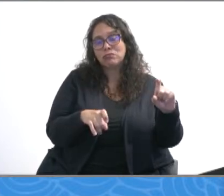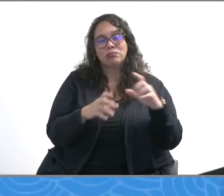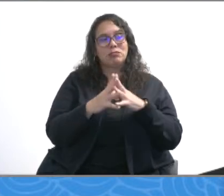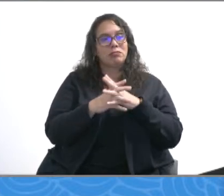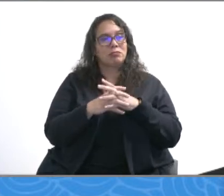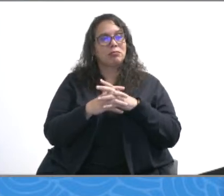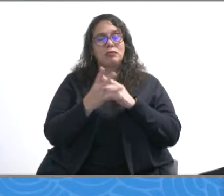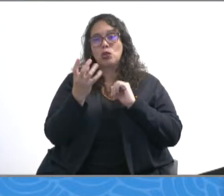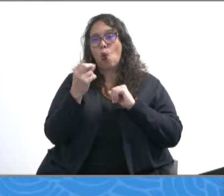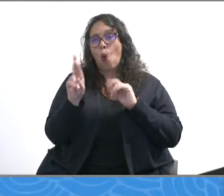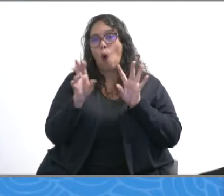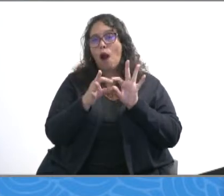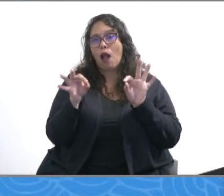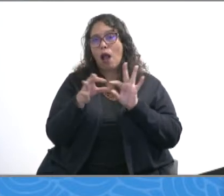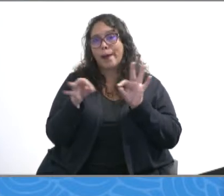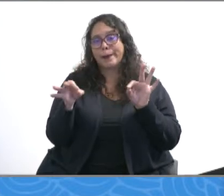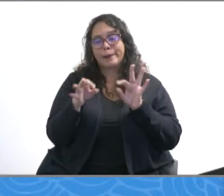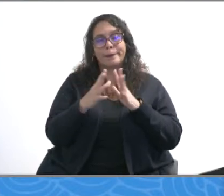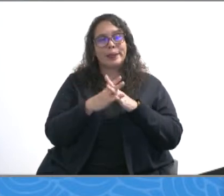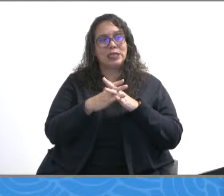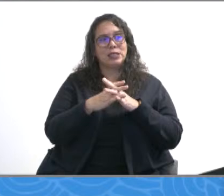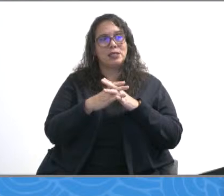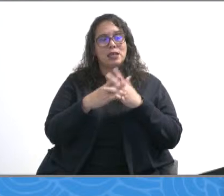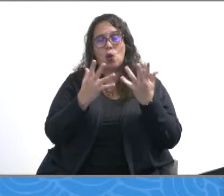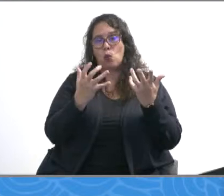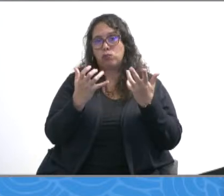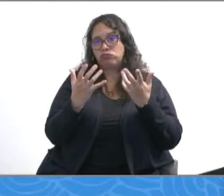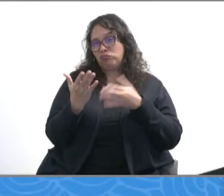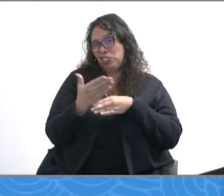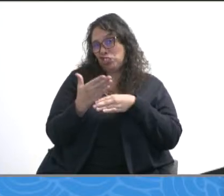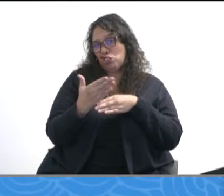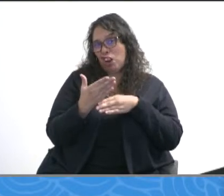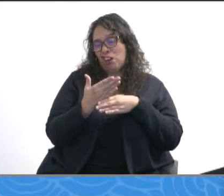or comments that would like to be shared for the good of the group.